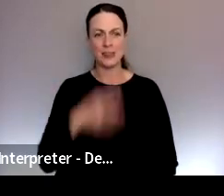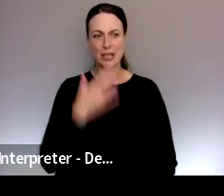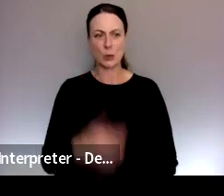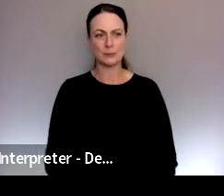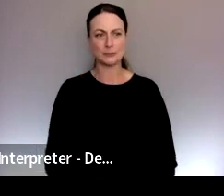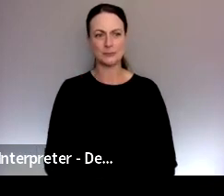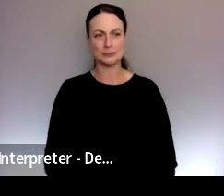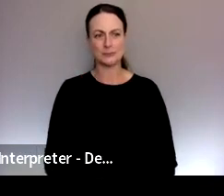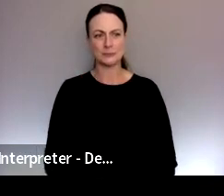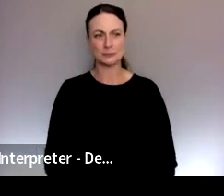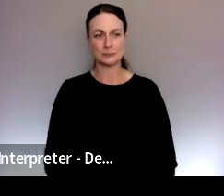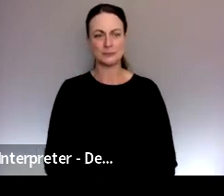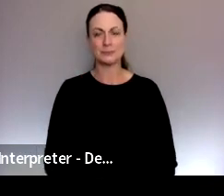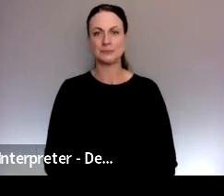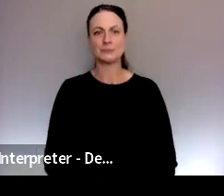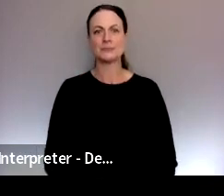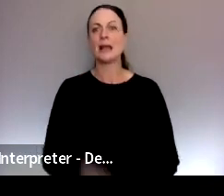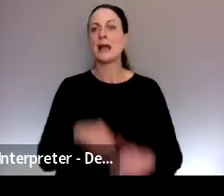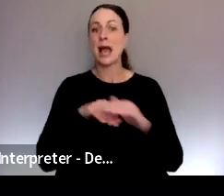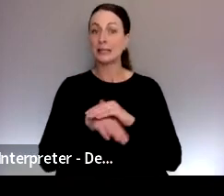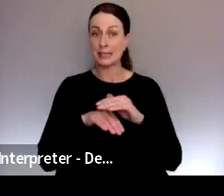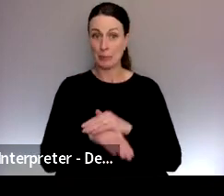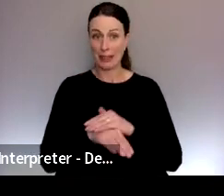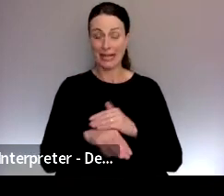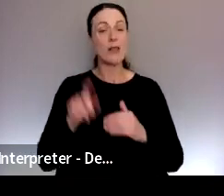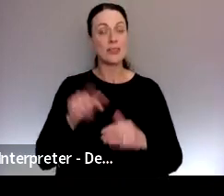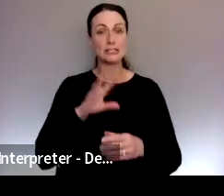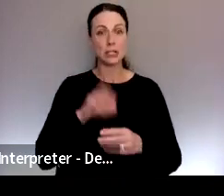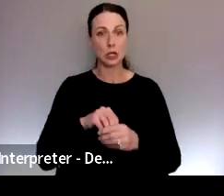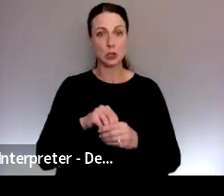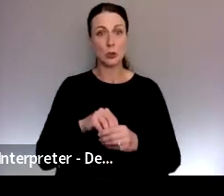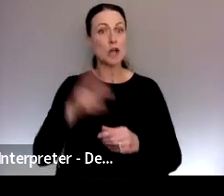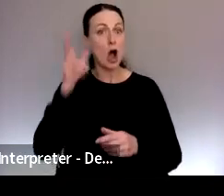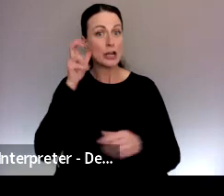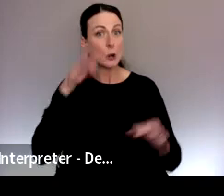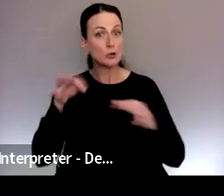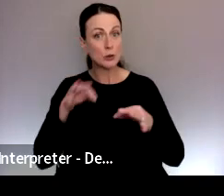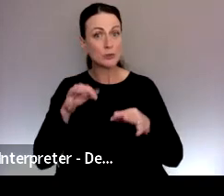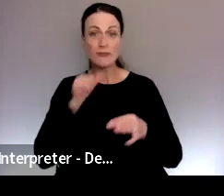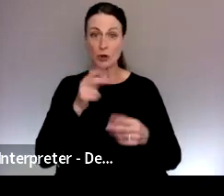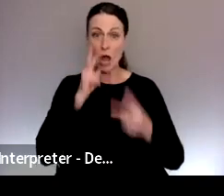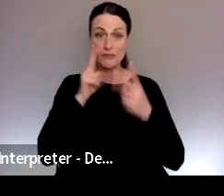Thank you. Accessibility note. This presentation includes audio description for non-visual users